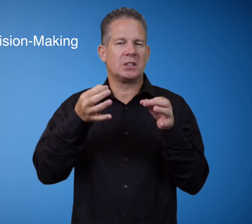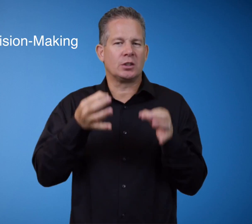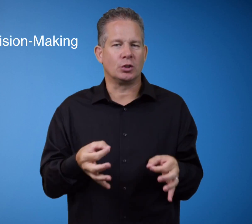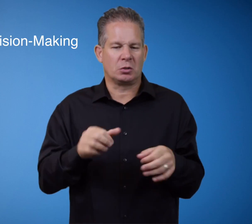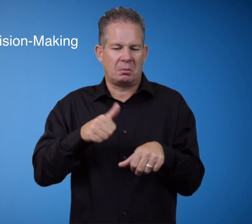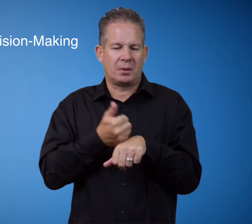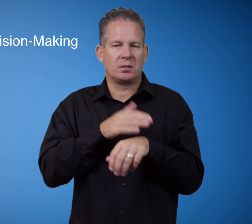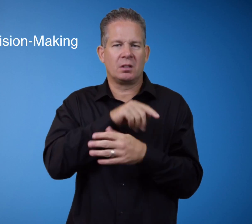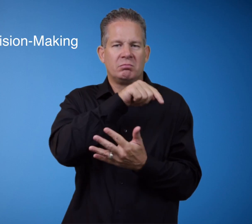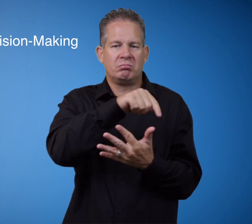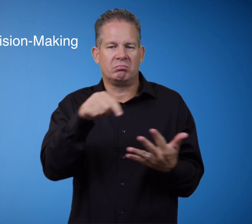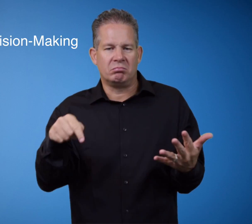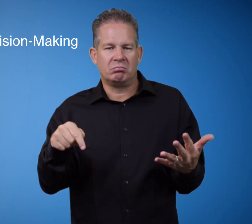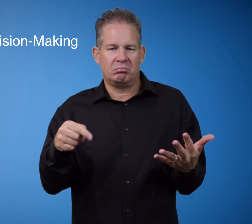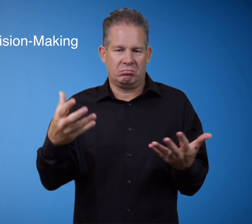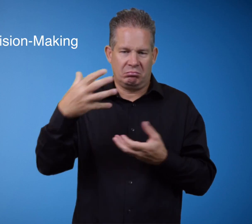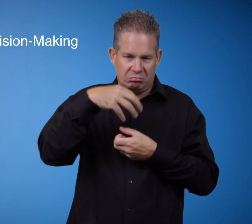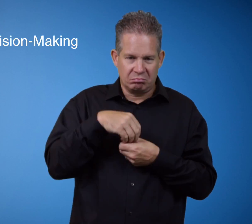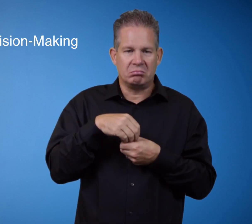to make the best decision possible based on those options.